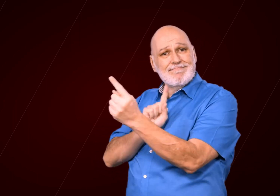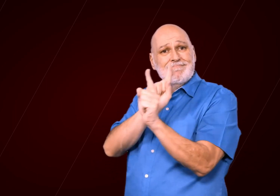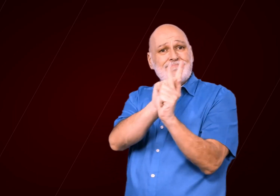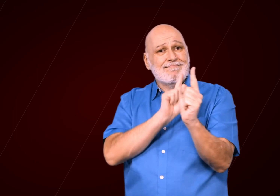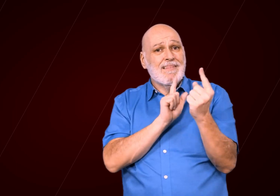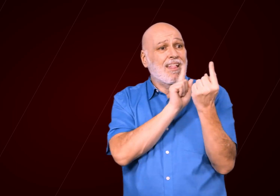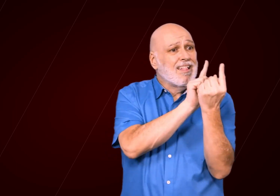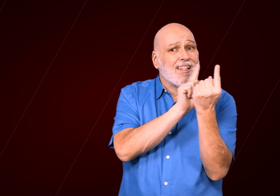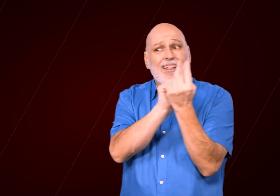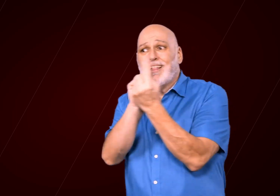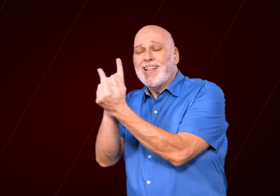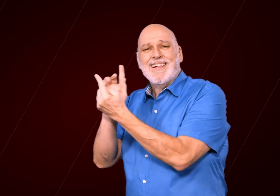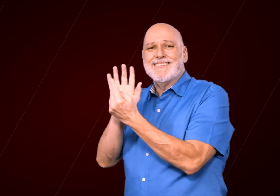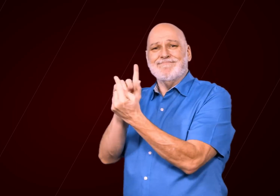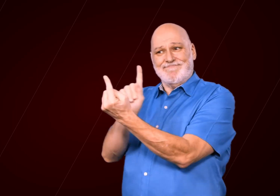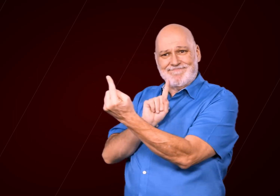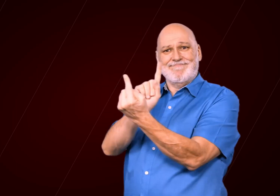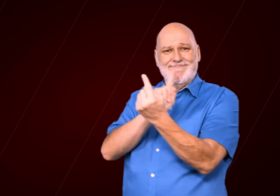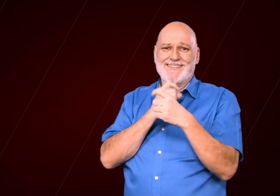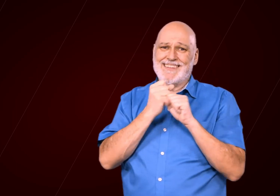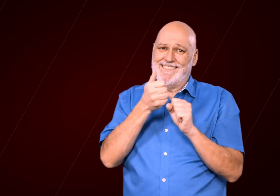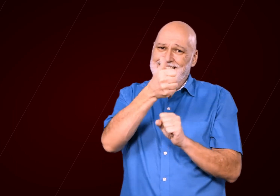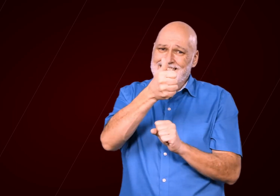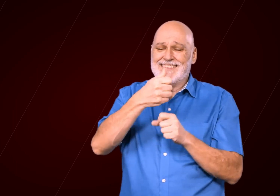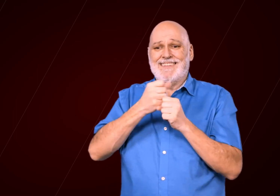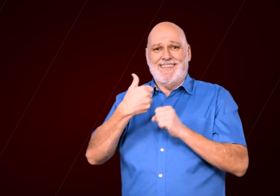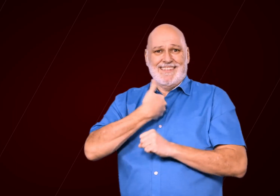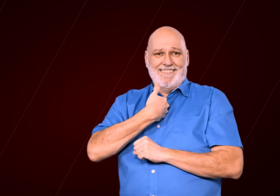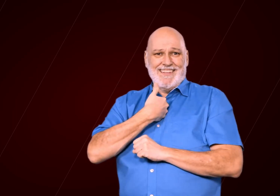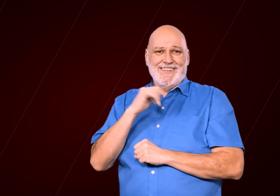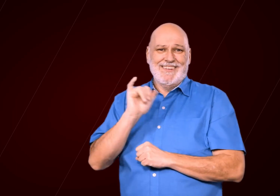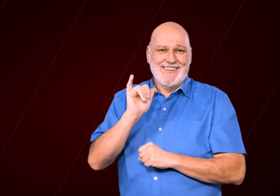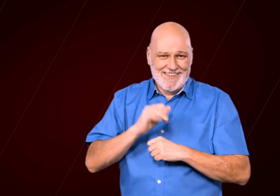and keep a safe distance.